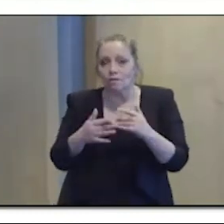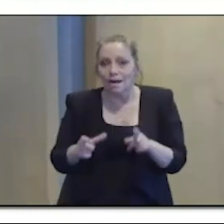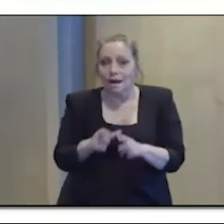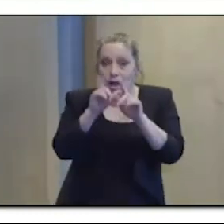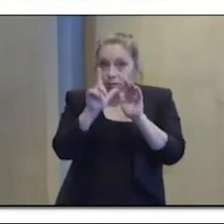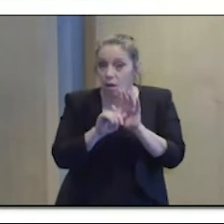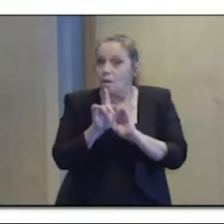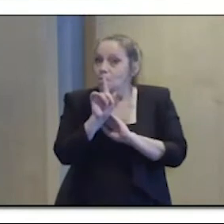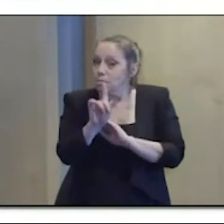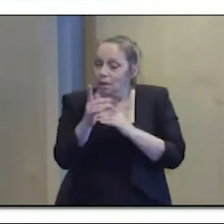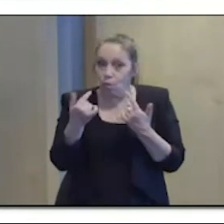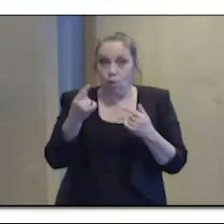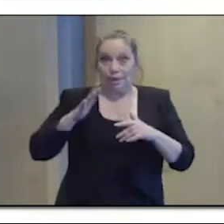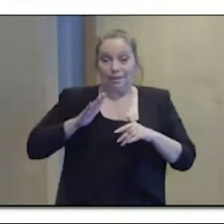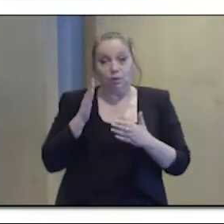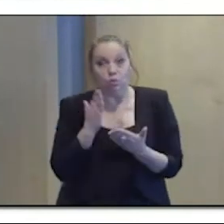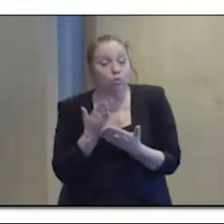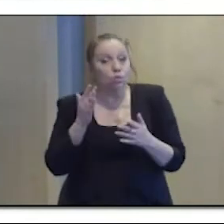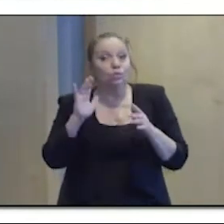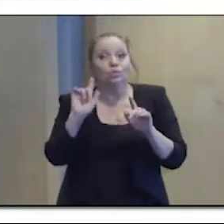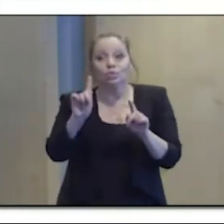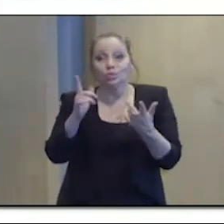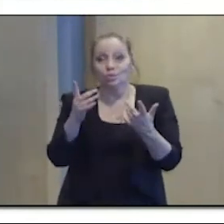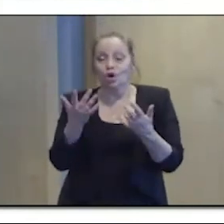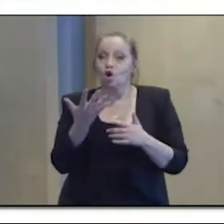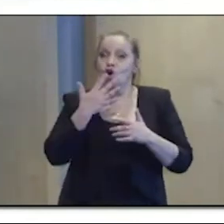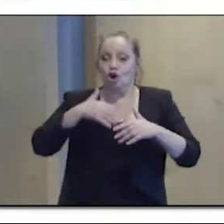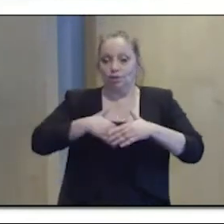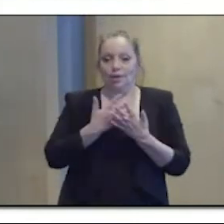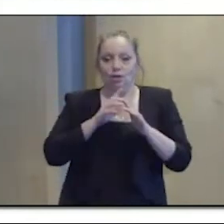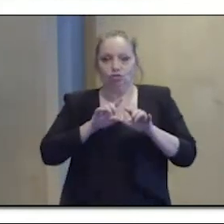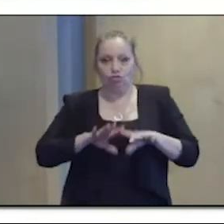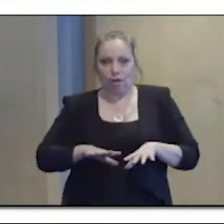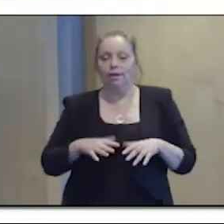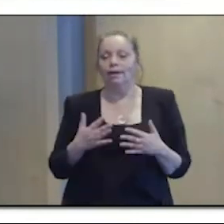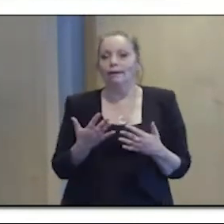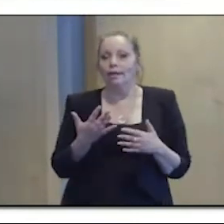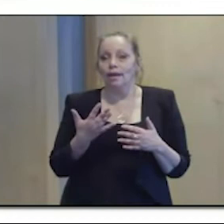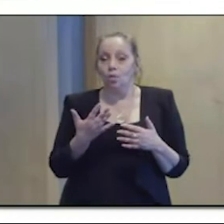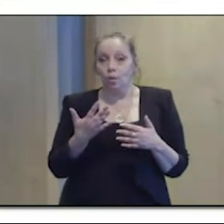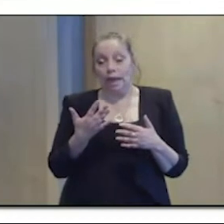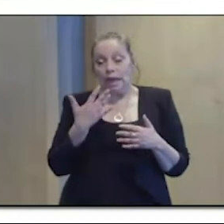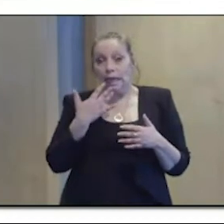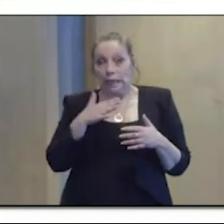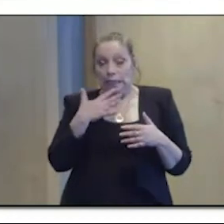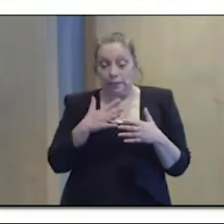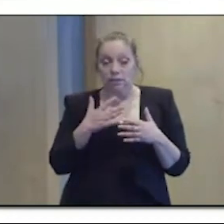What we really need is on a hot day in Australia PV generation is at a peak and so we should be